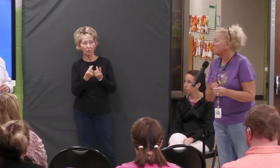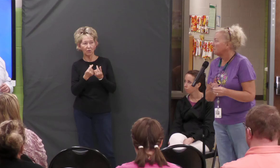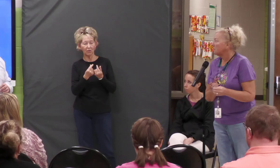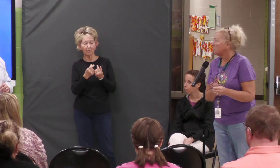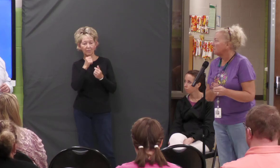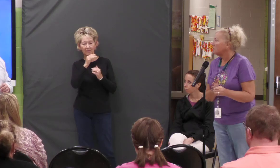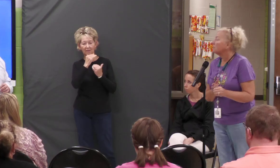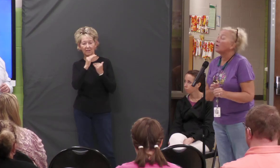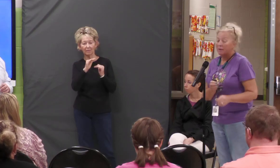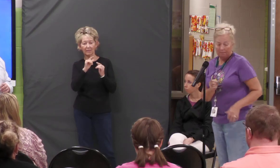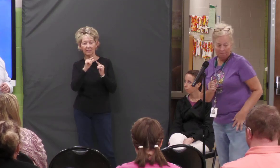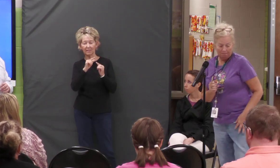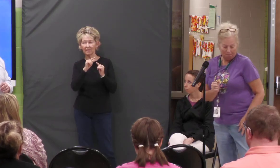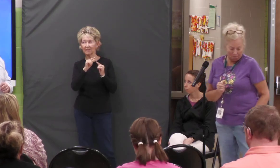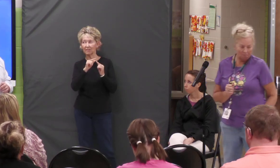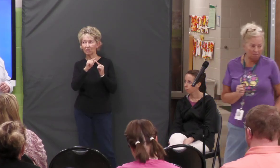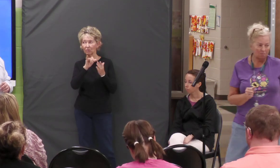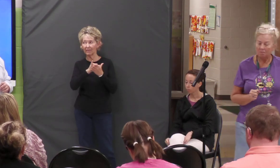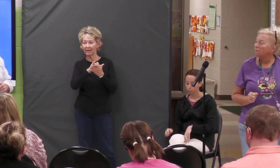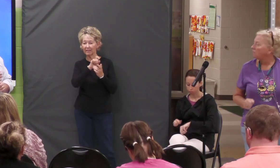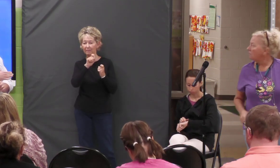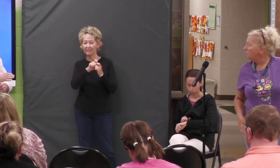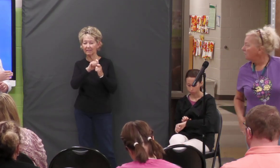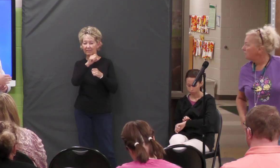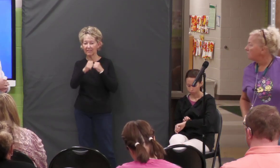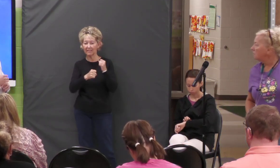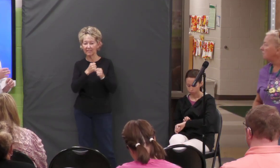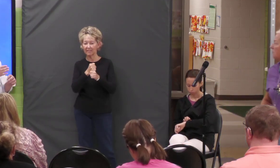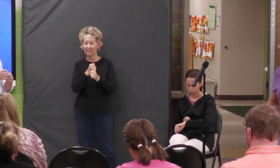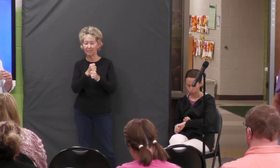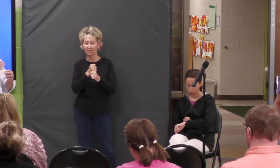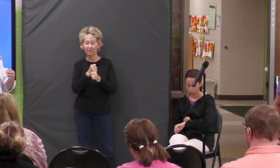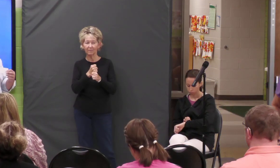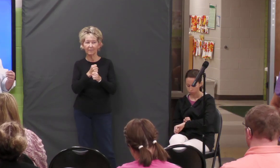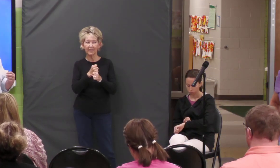specific year so there could there may be some carry over to your next